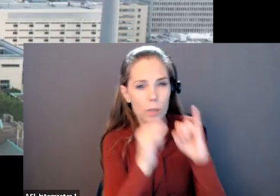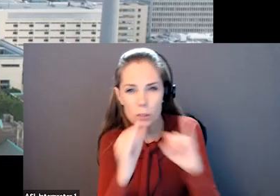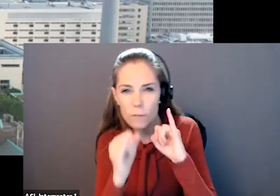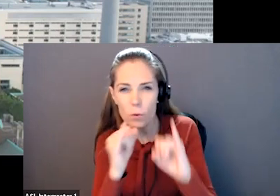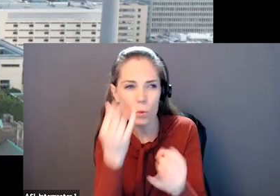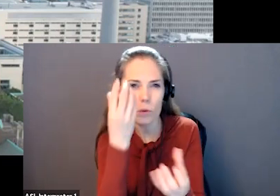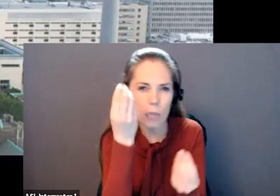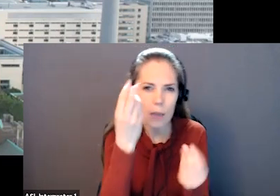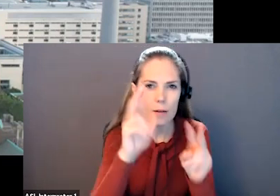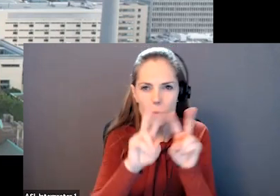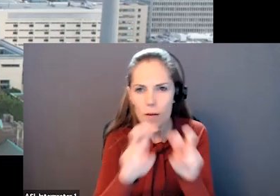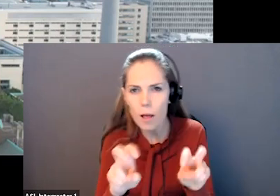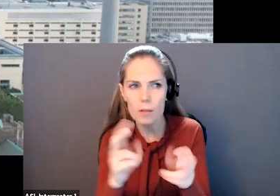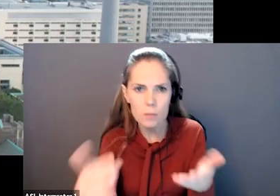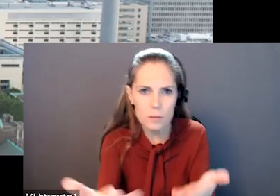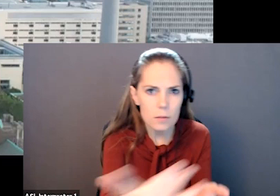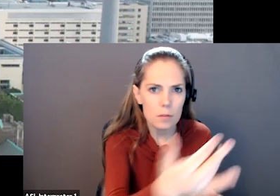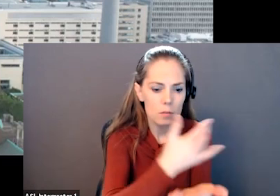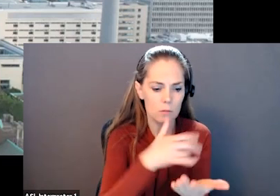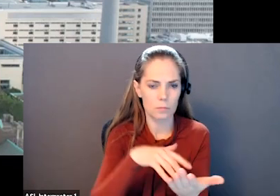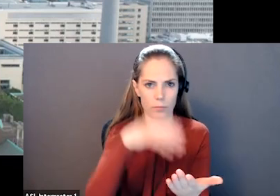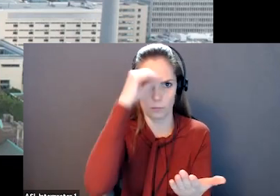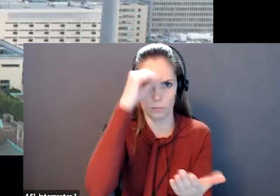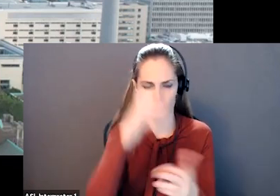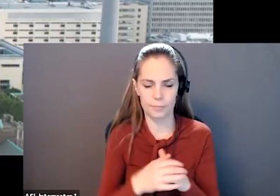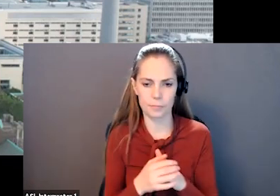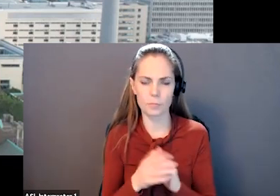I'd like to begin by acknowledging the land on which the University of Toronto